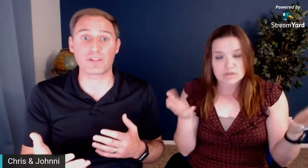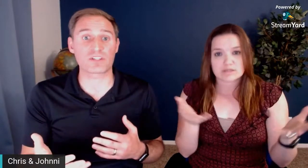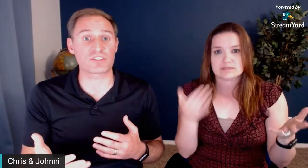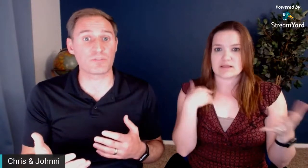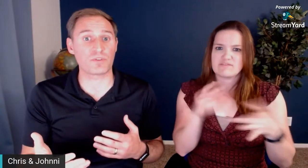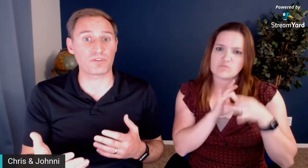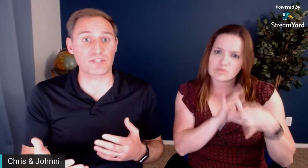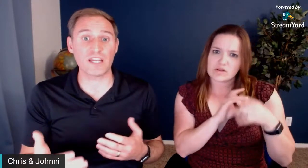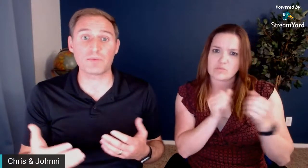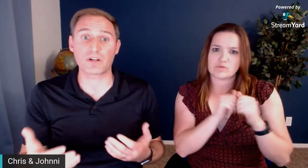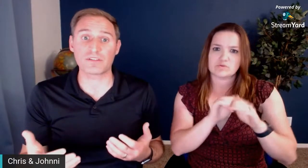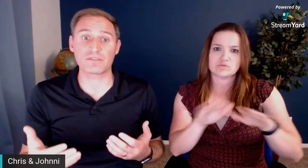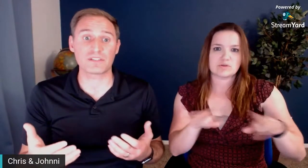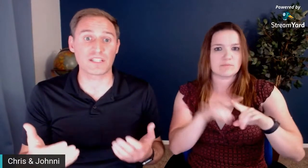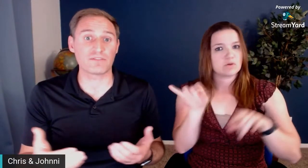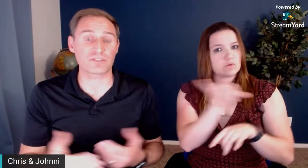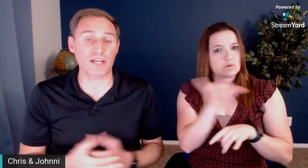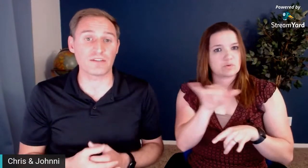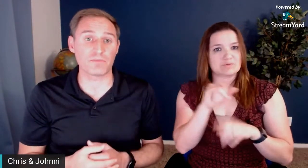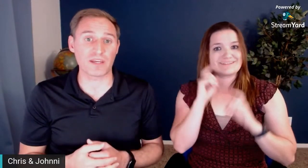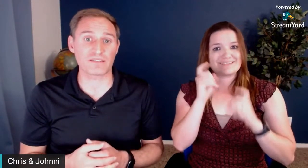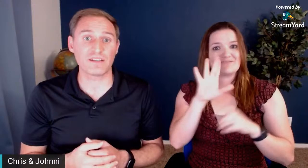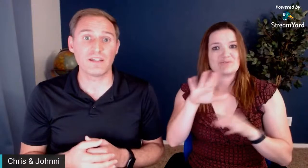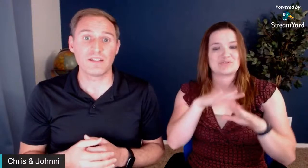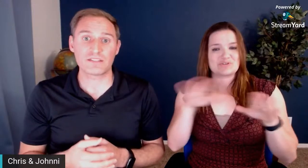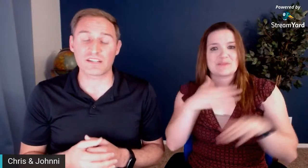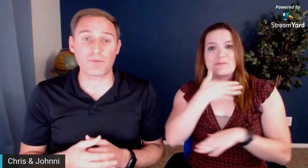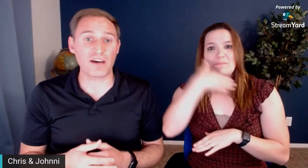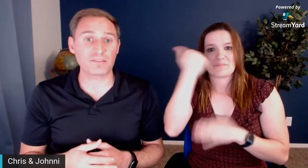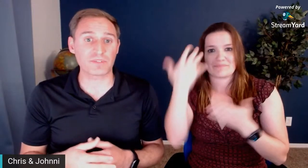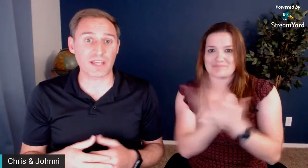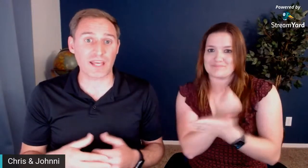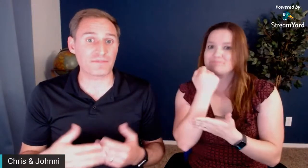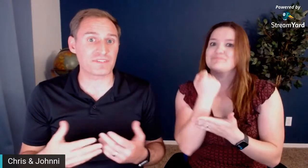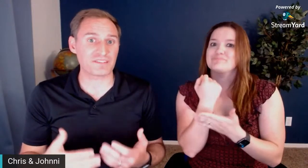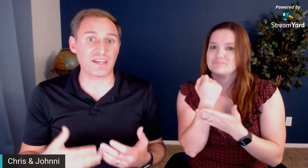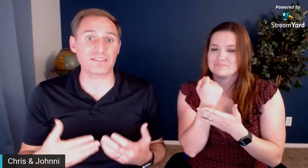relationship with your child but also to give your child the best chance possible to have success and